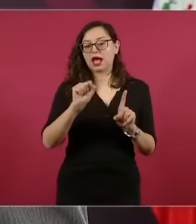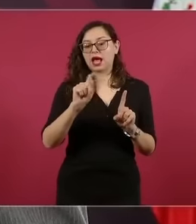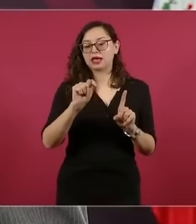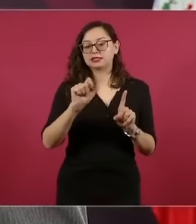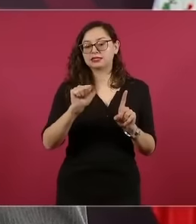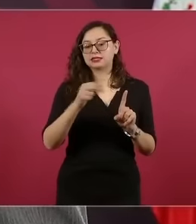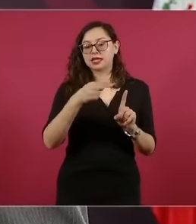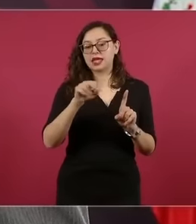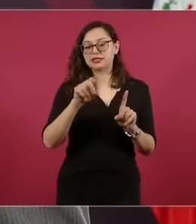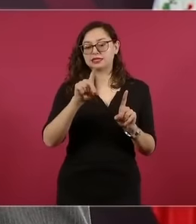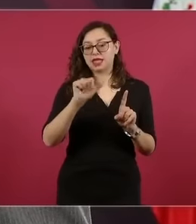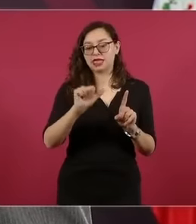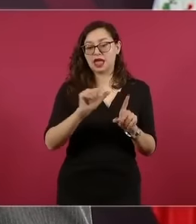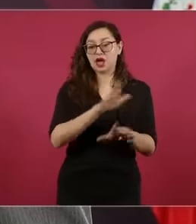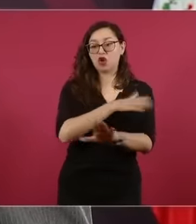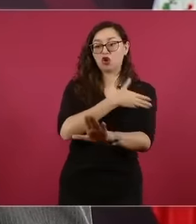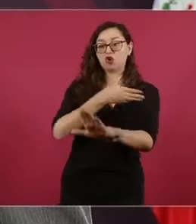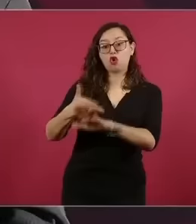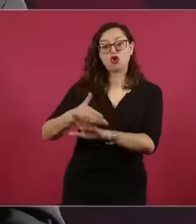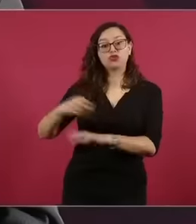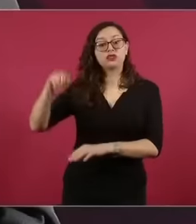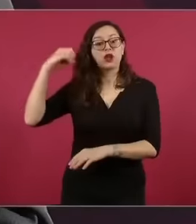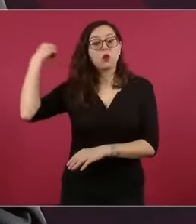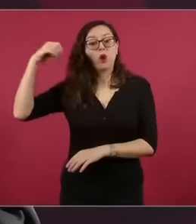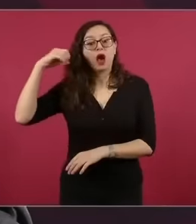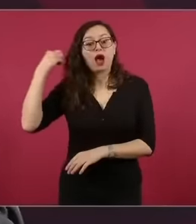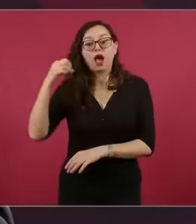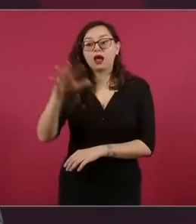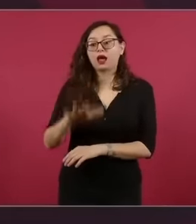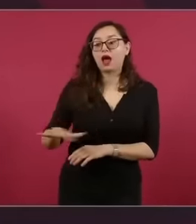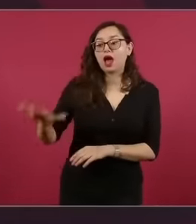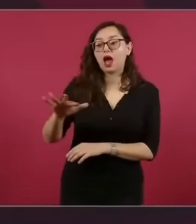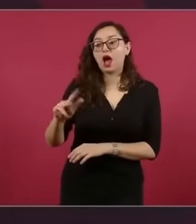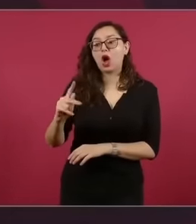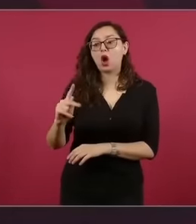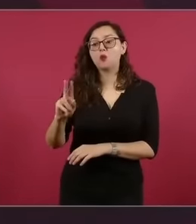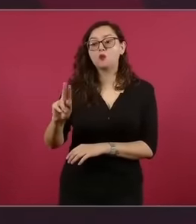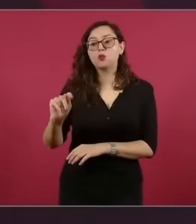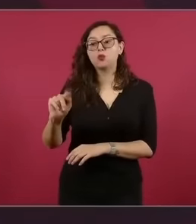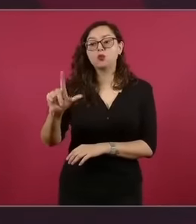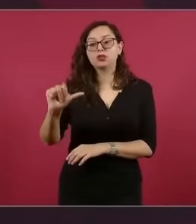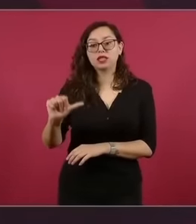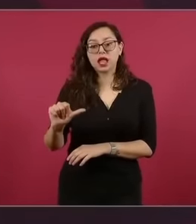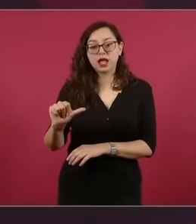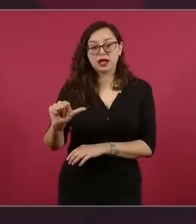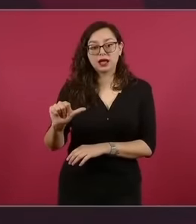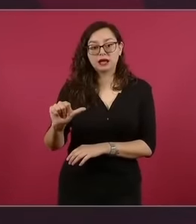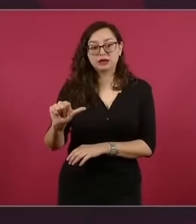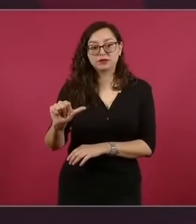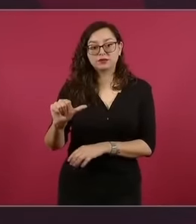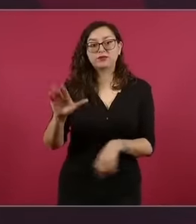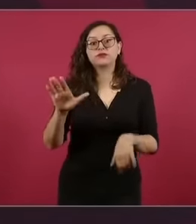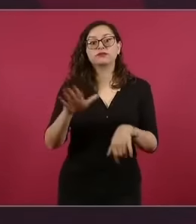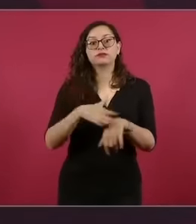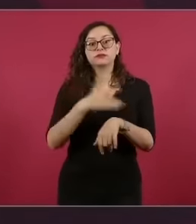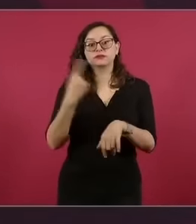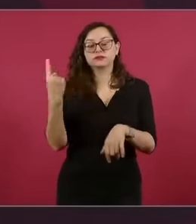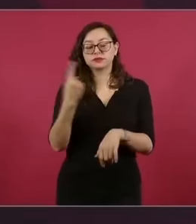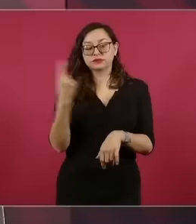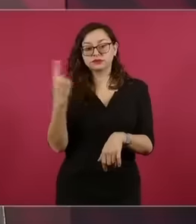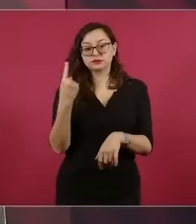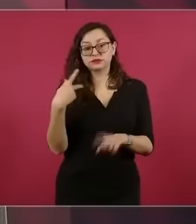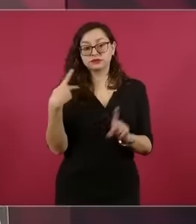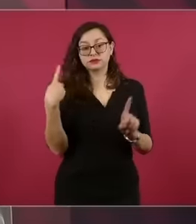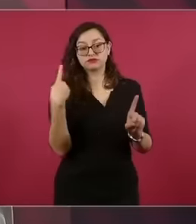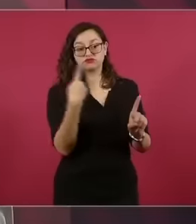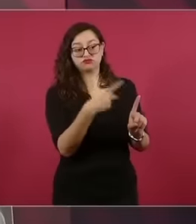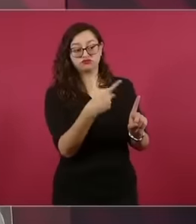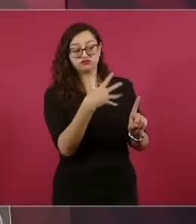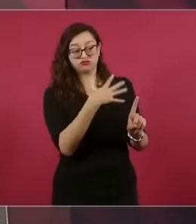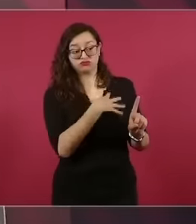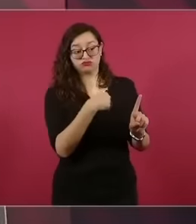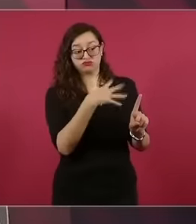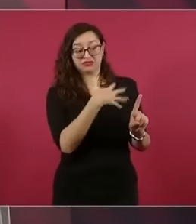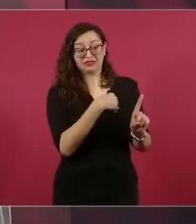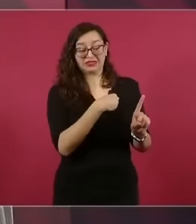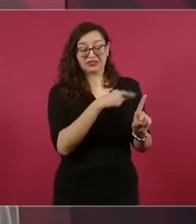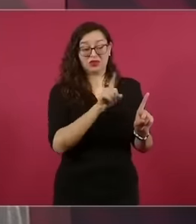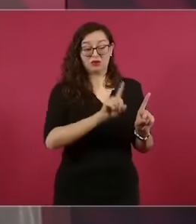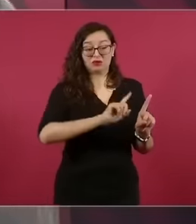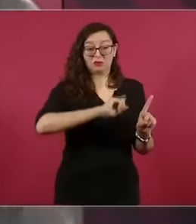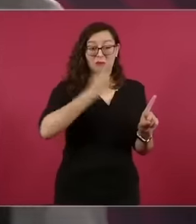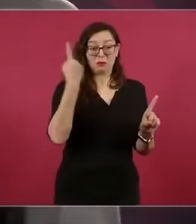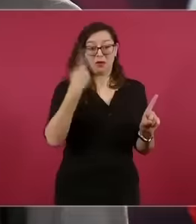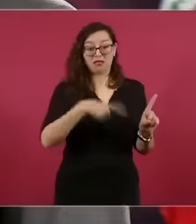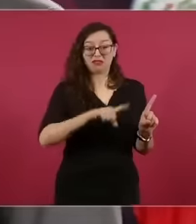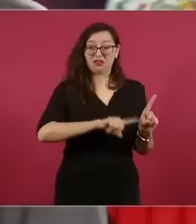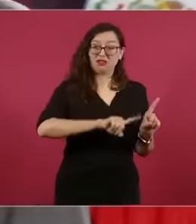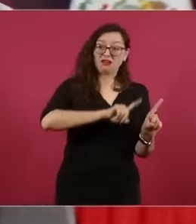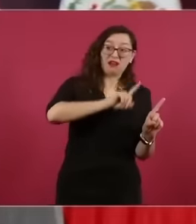Oaxaca because a son a daughter went to do social service and he says that it was a town This